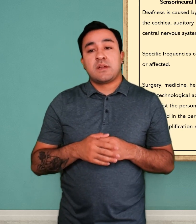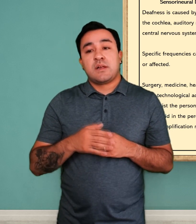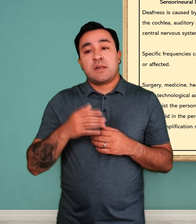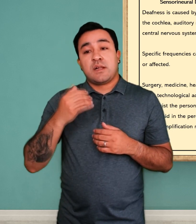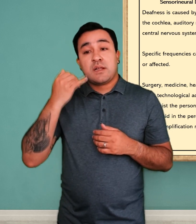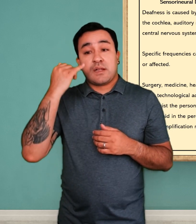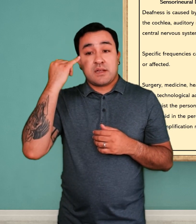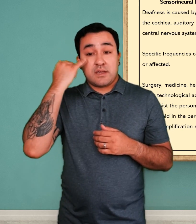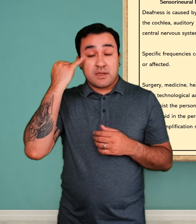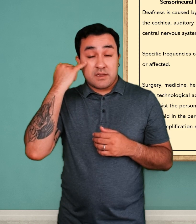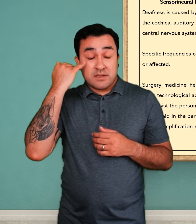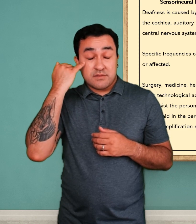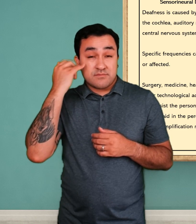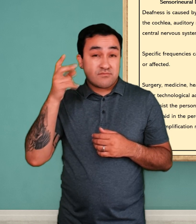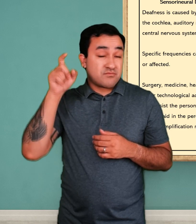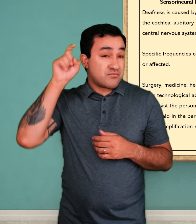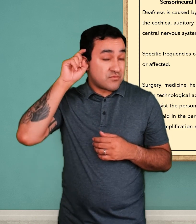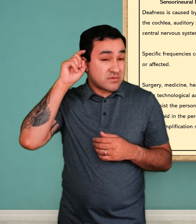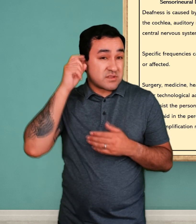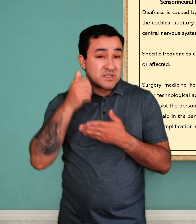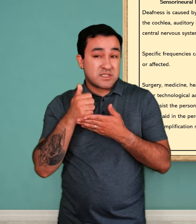Amplification may even be distort it.